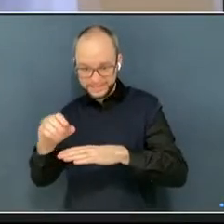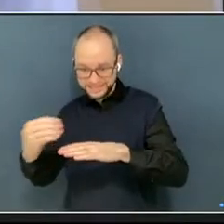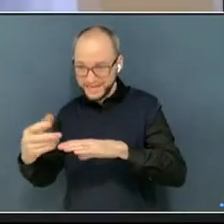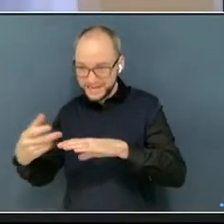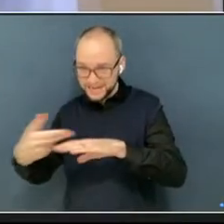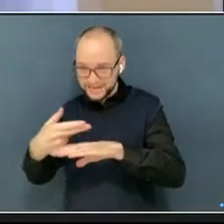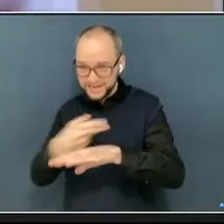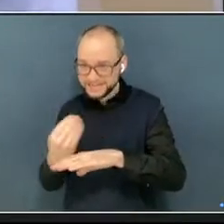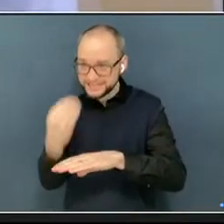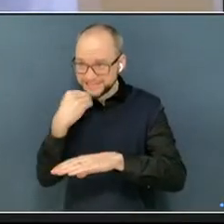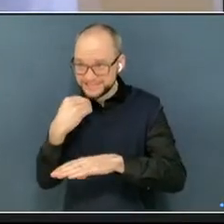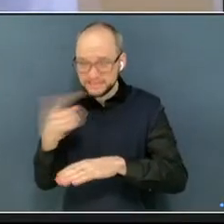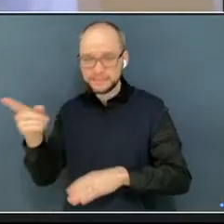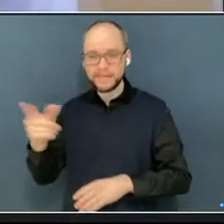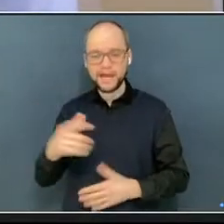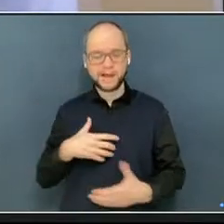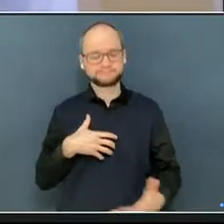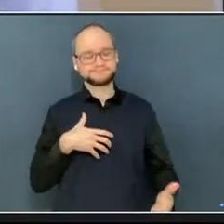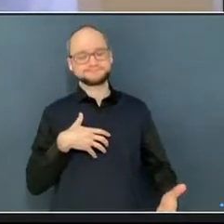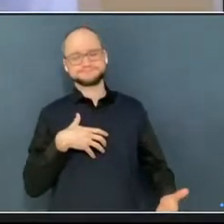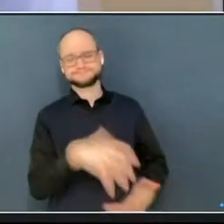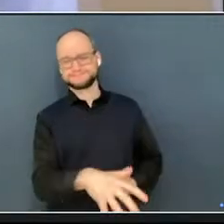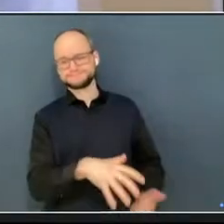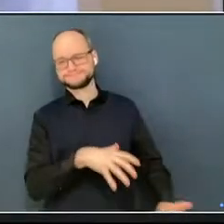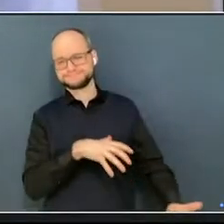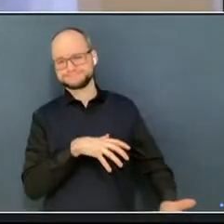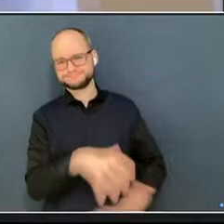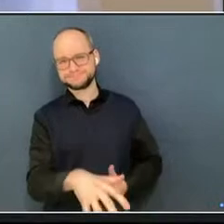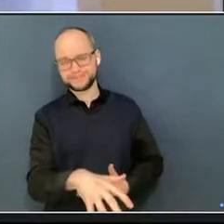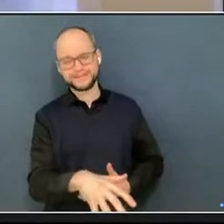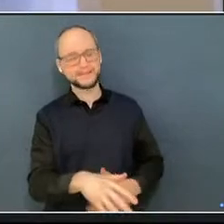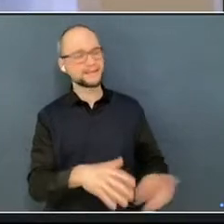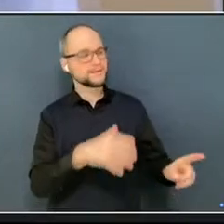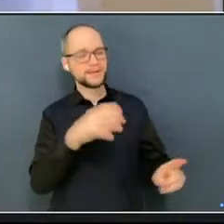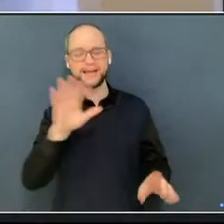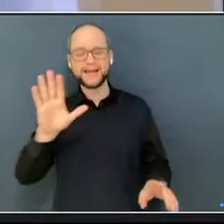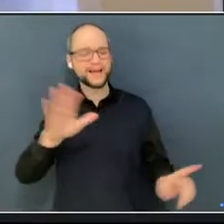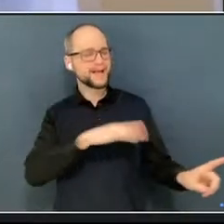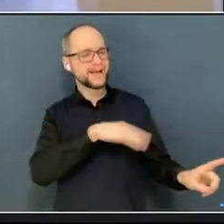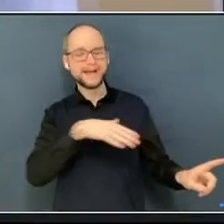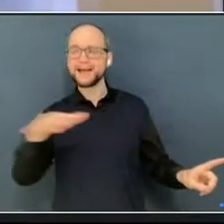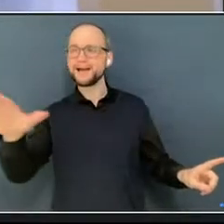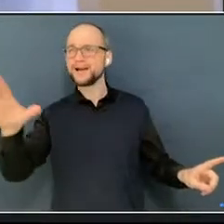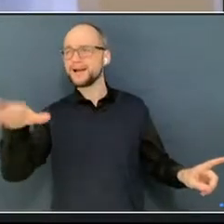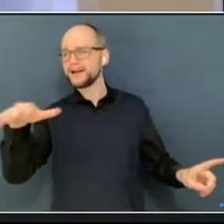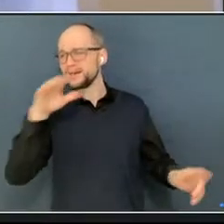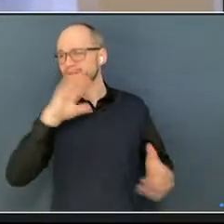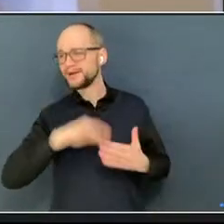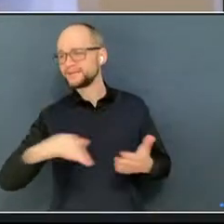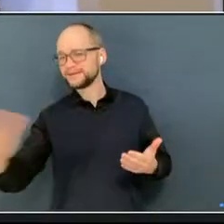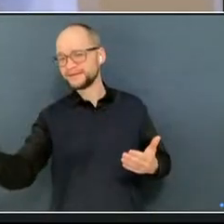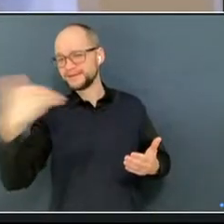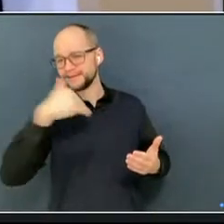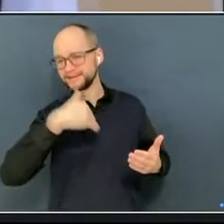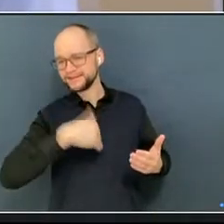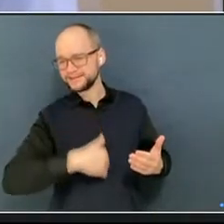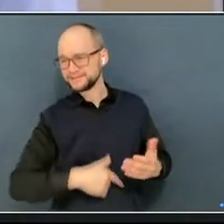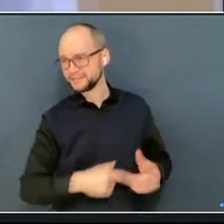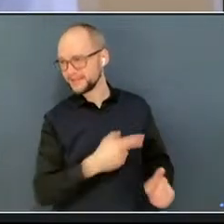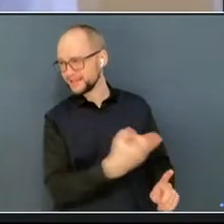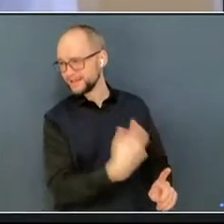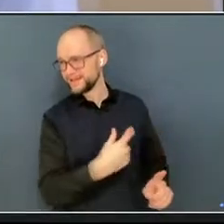He let out a hardy laugh and called grandmother in to tell her about it. The last of my mentors was